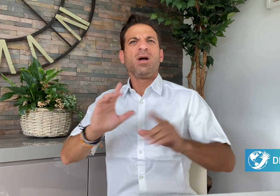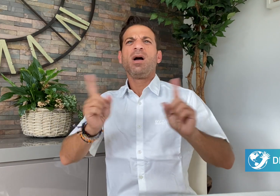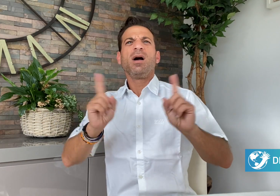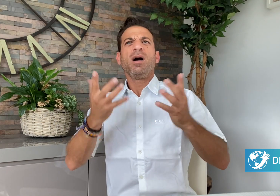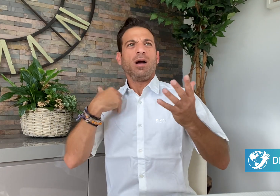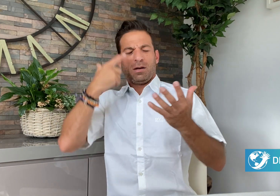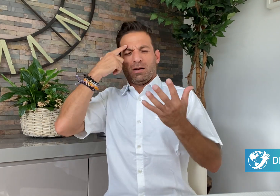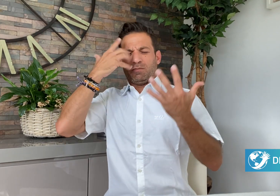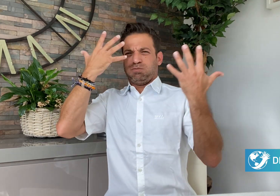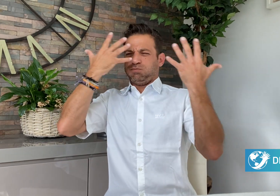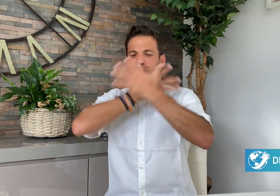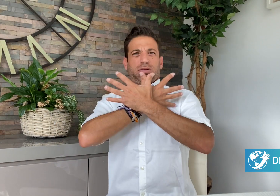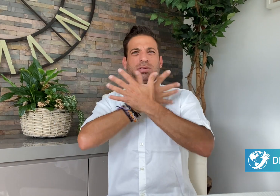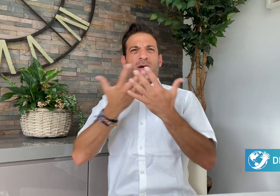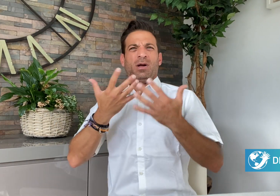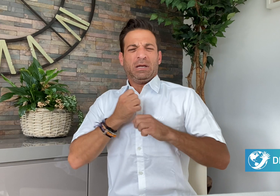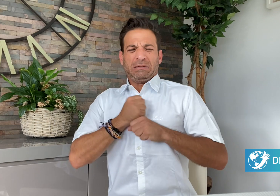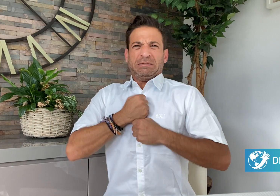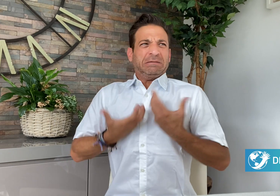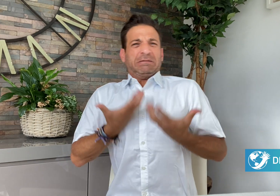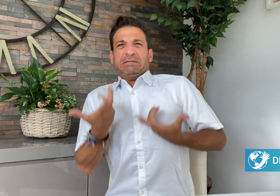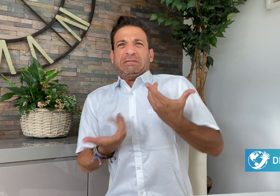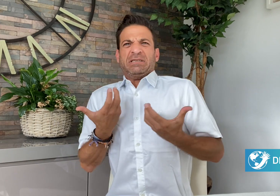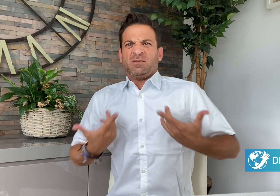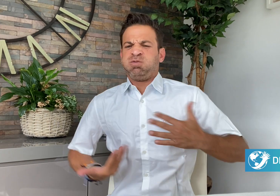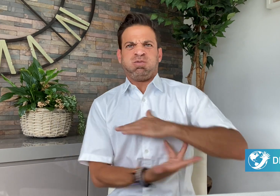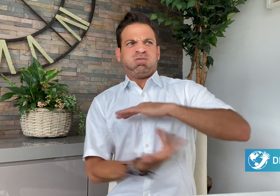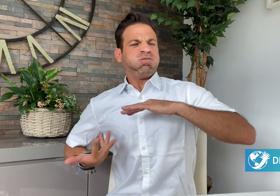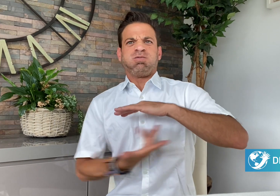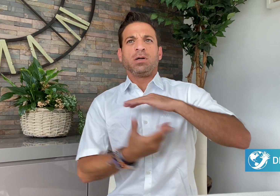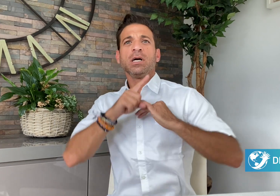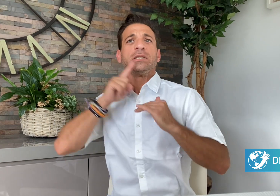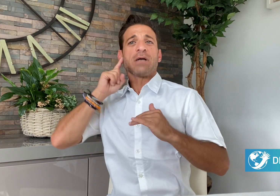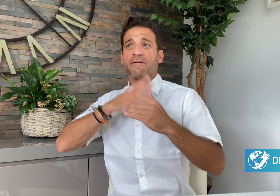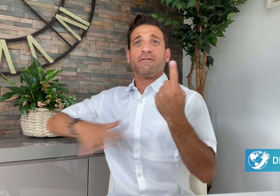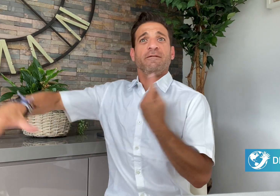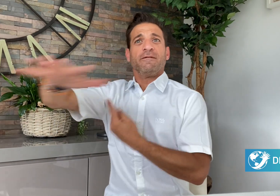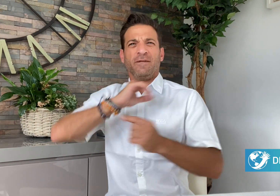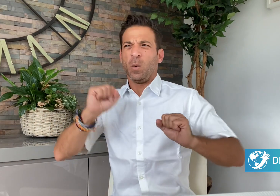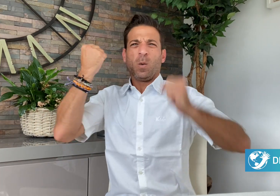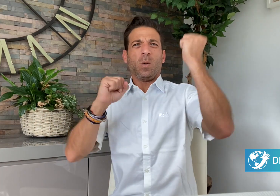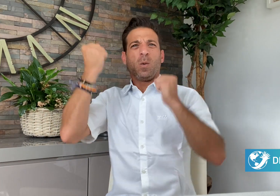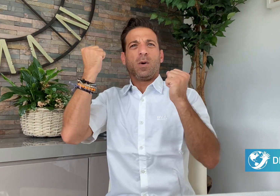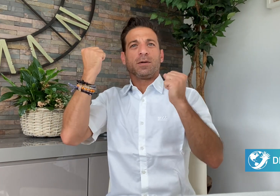the Deaf community. Rowley was 25 weeks pregnant during that time,